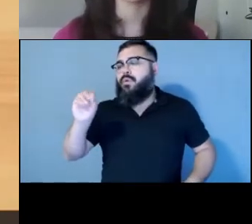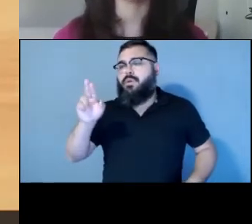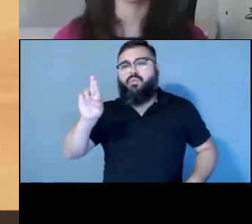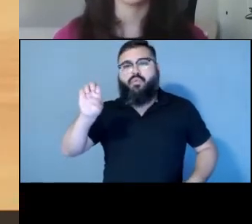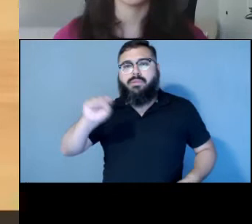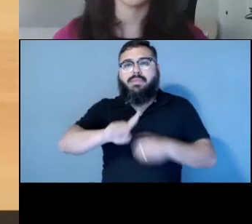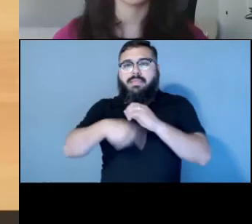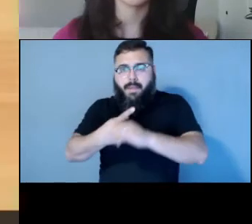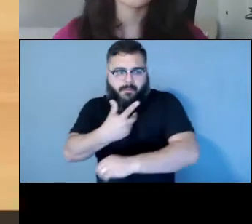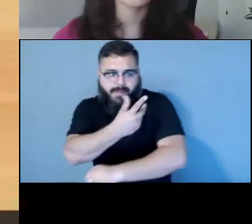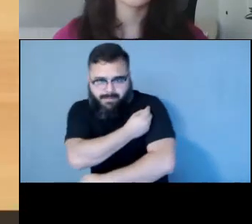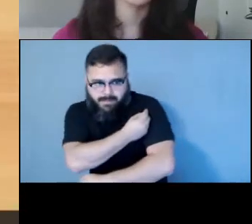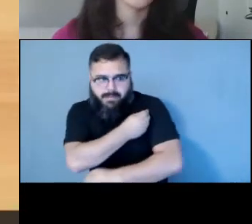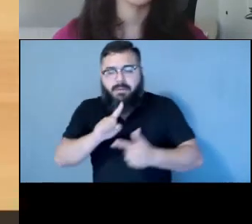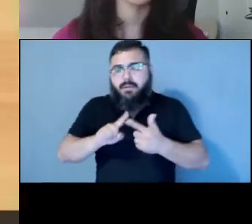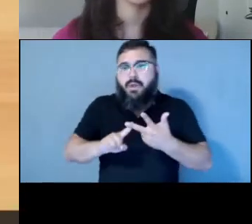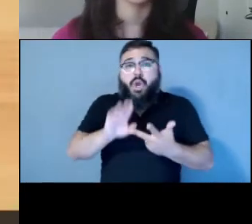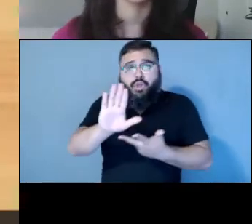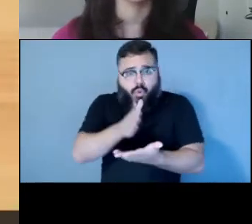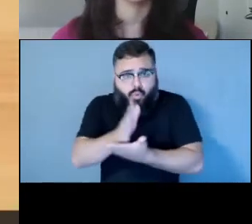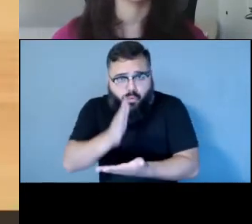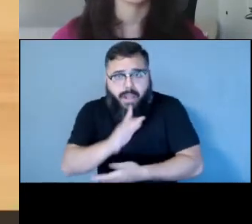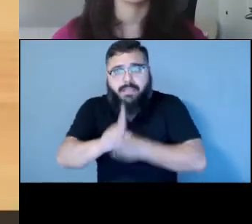what you need to know about your rights under the vaccine,